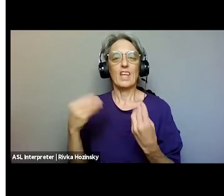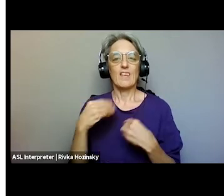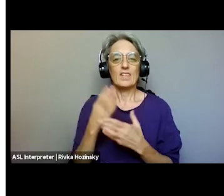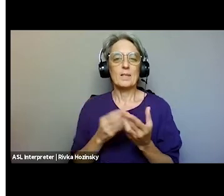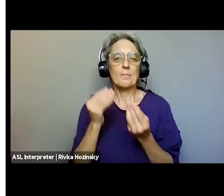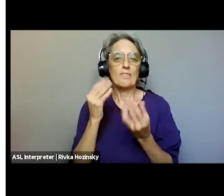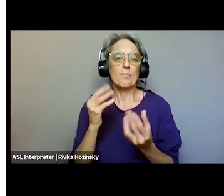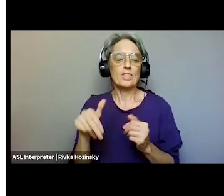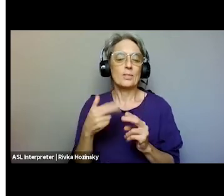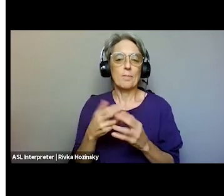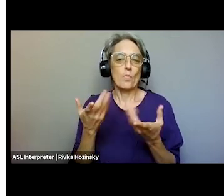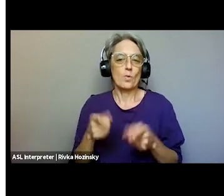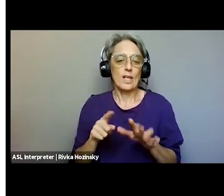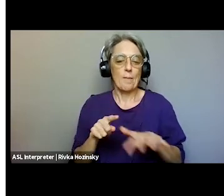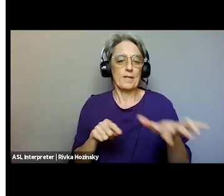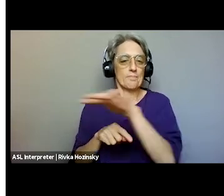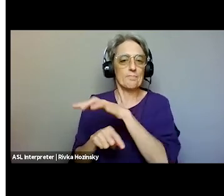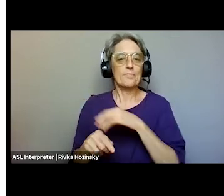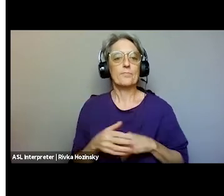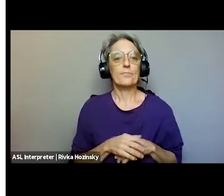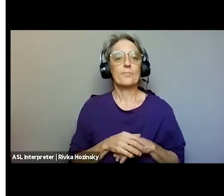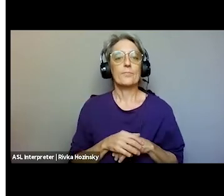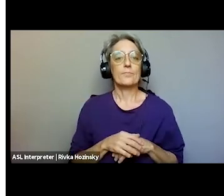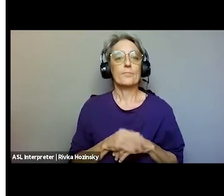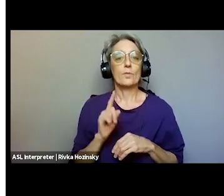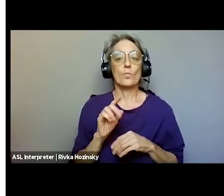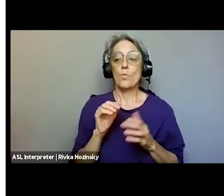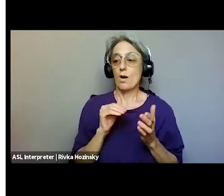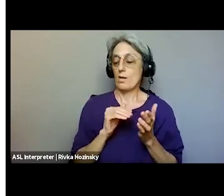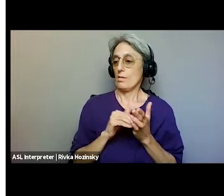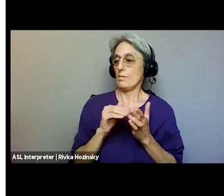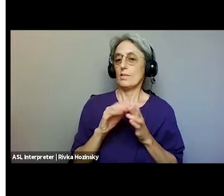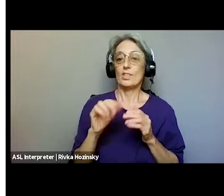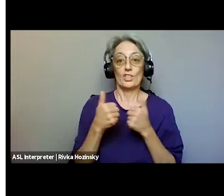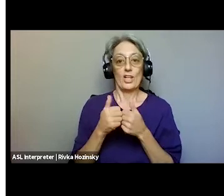And one of the most common challenges that we hear about is related to breastfeeding and there's a